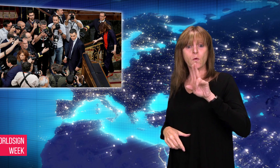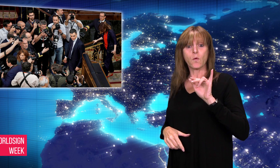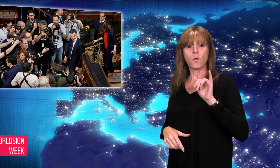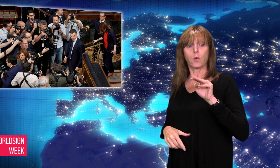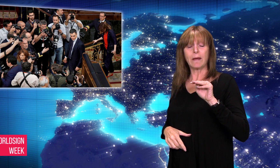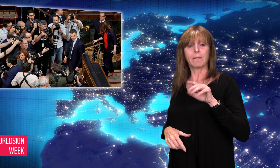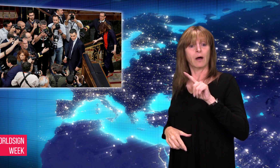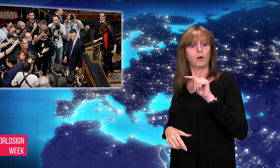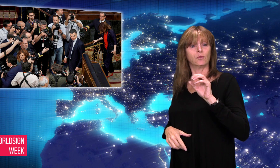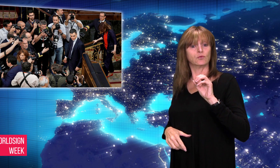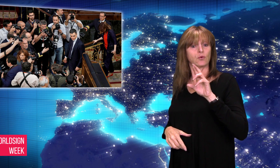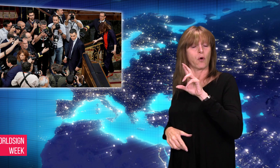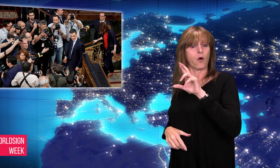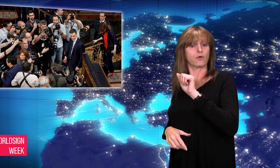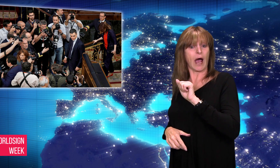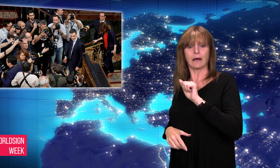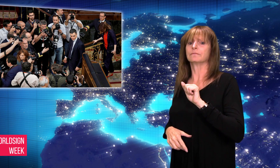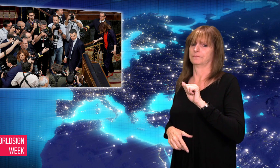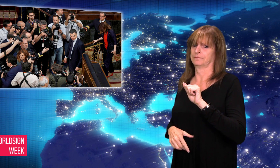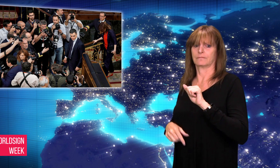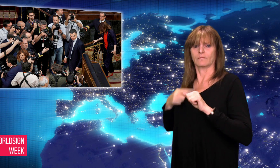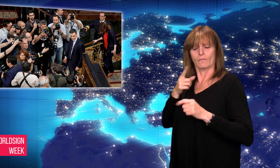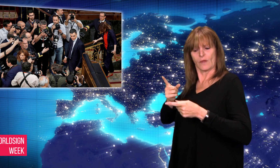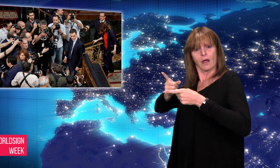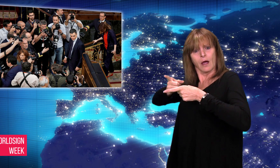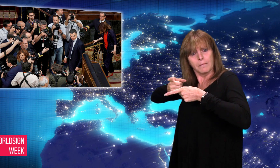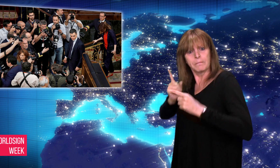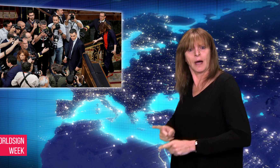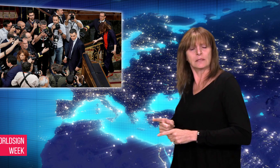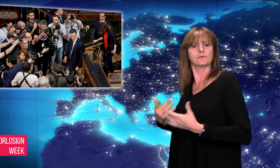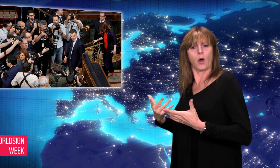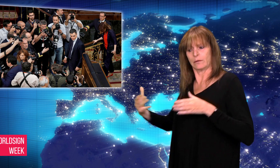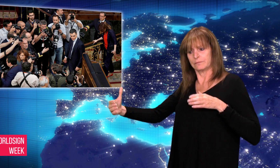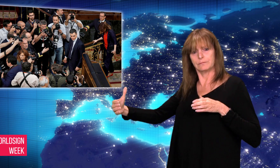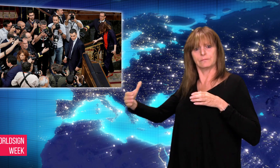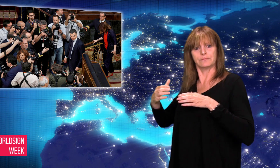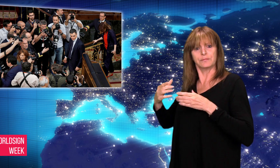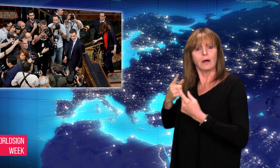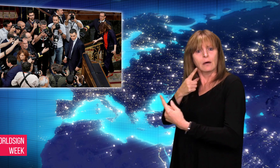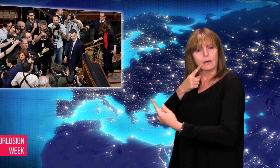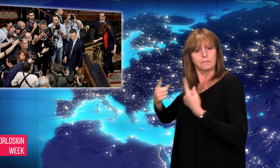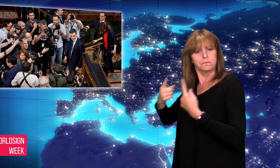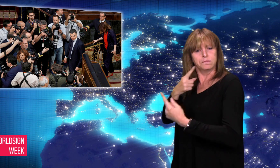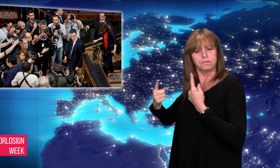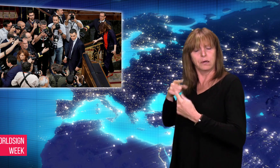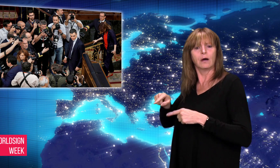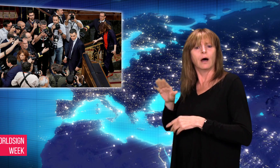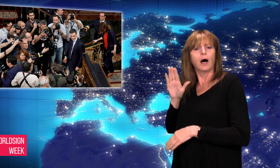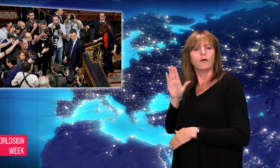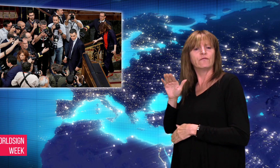lawmakers who backed Sanchez and